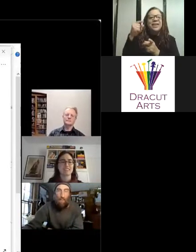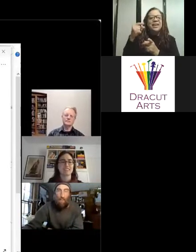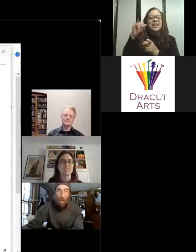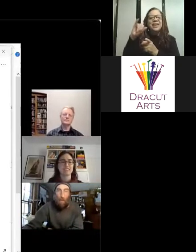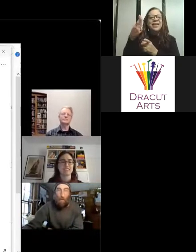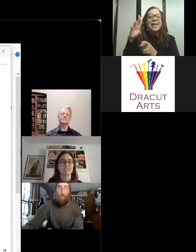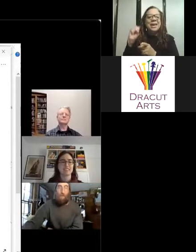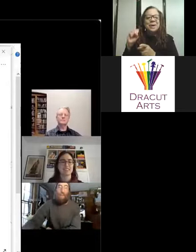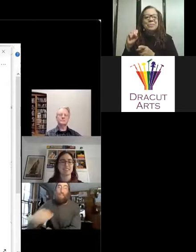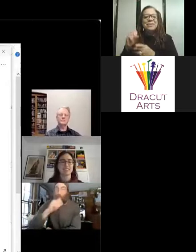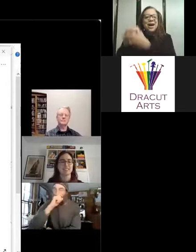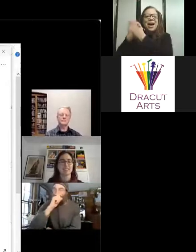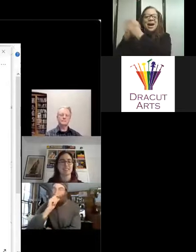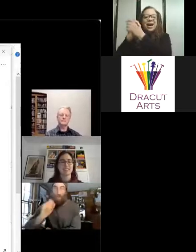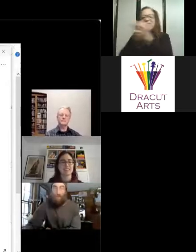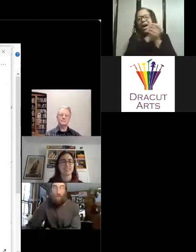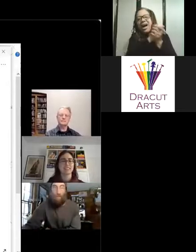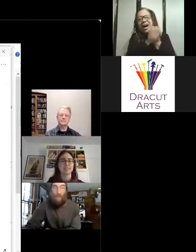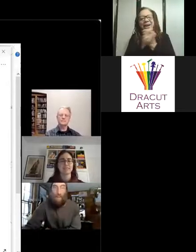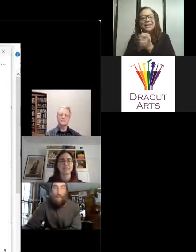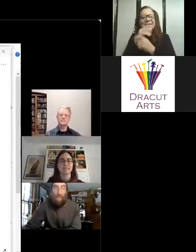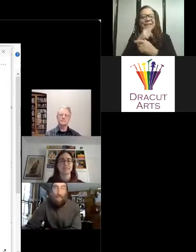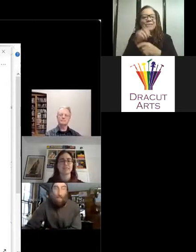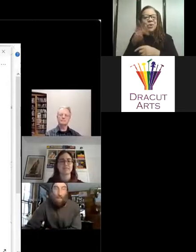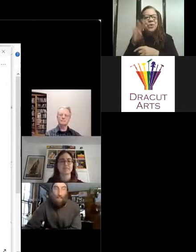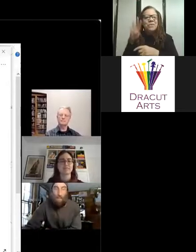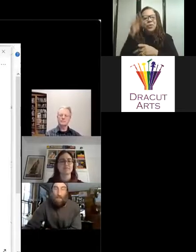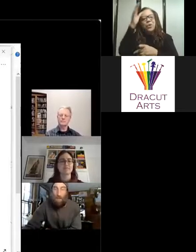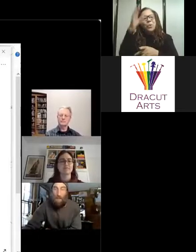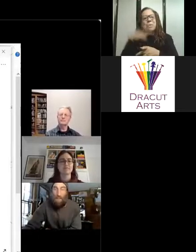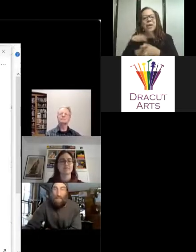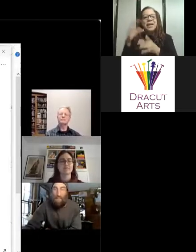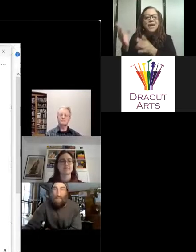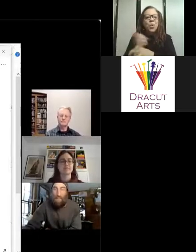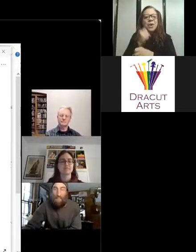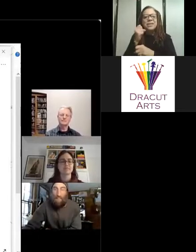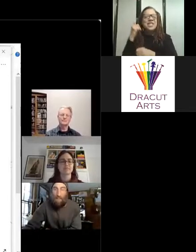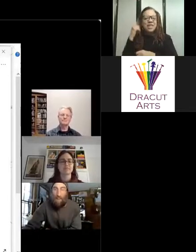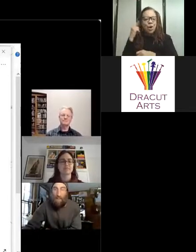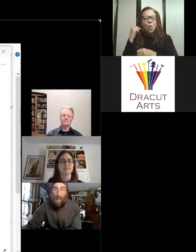So the old man, the old 44 year old man wins the golden pen case and that--